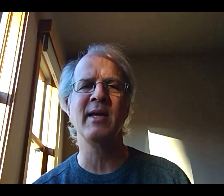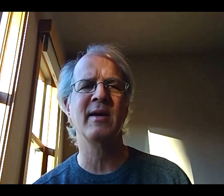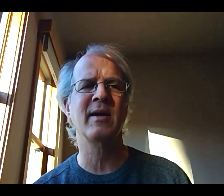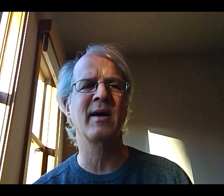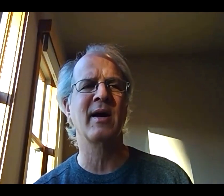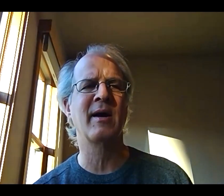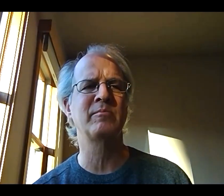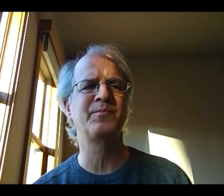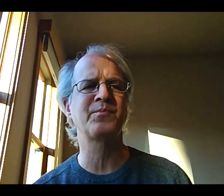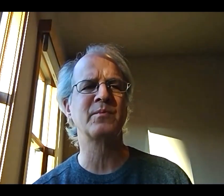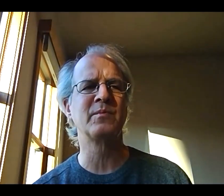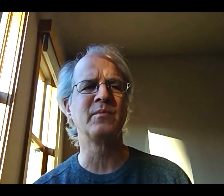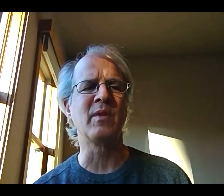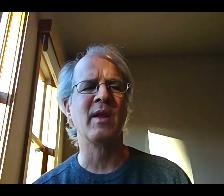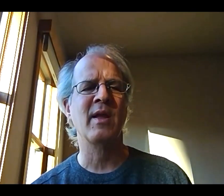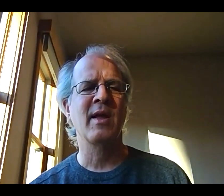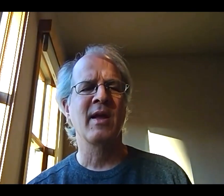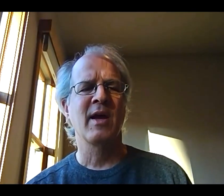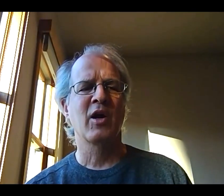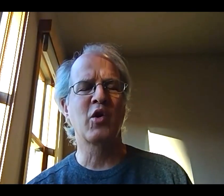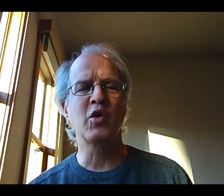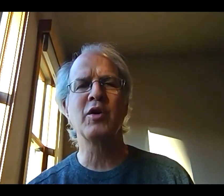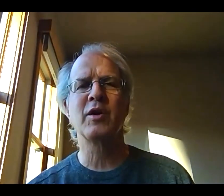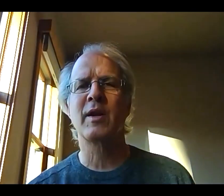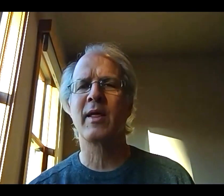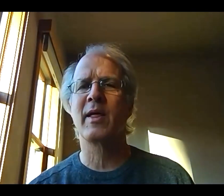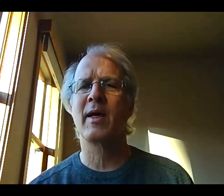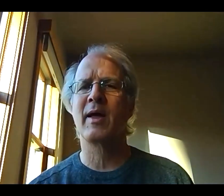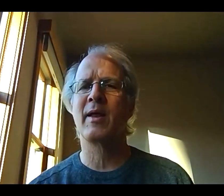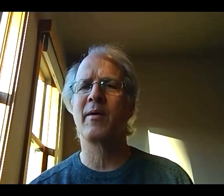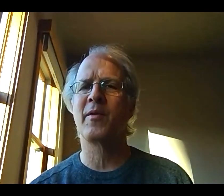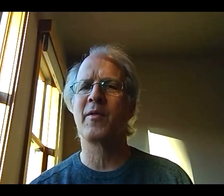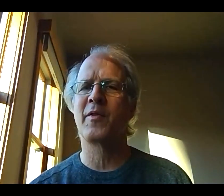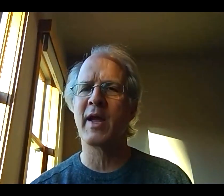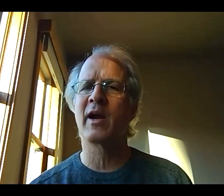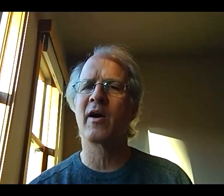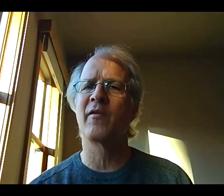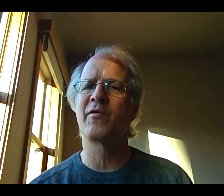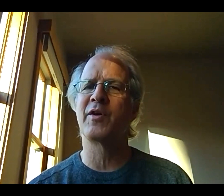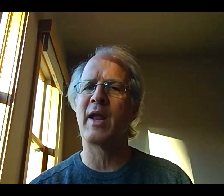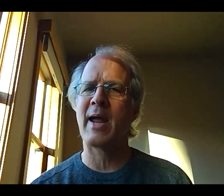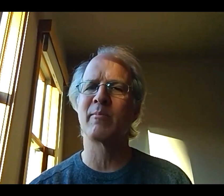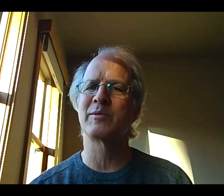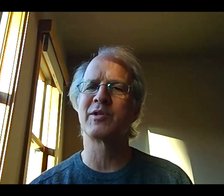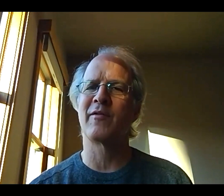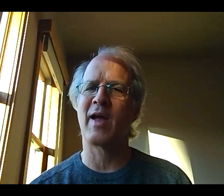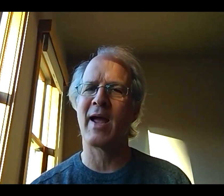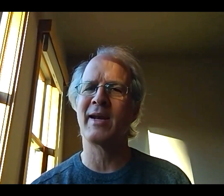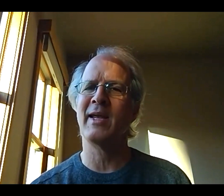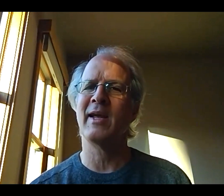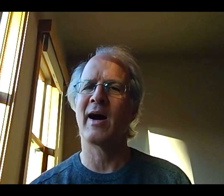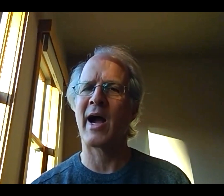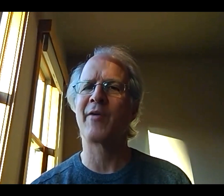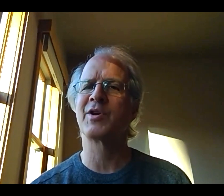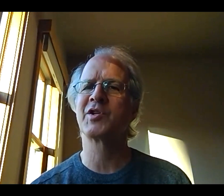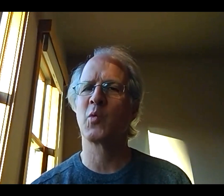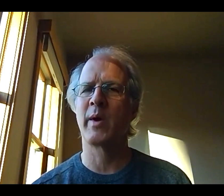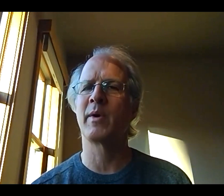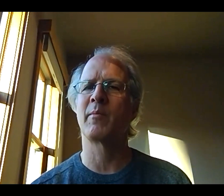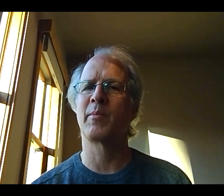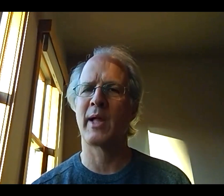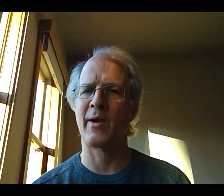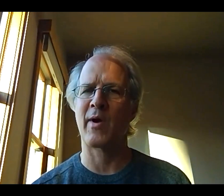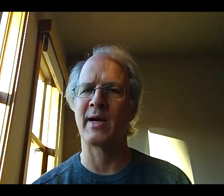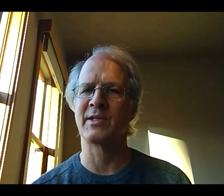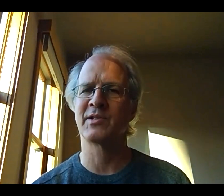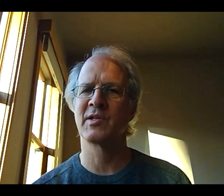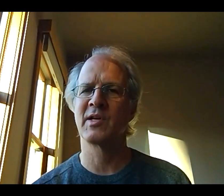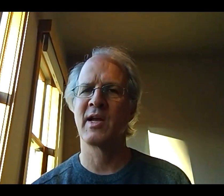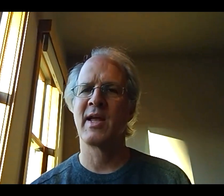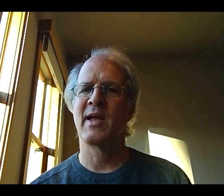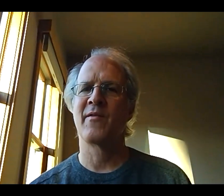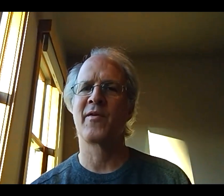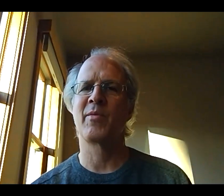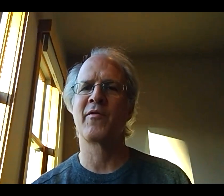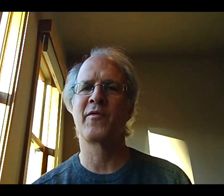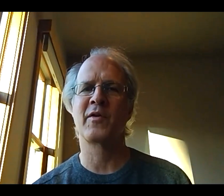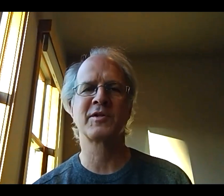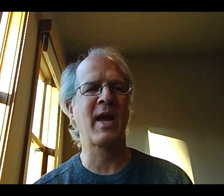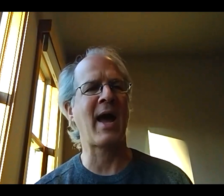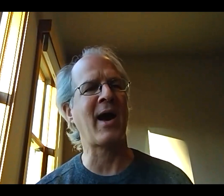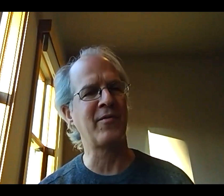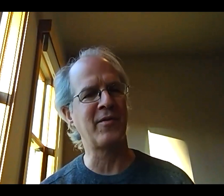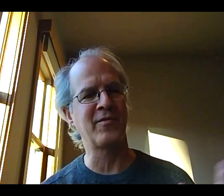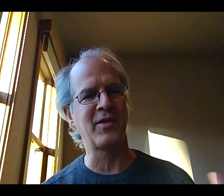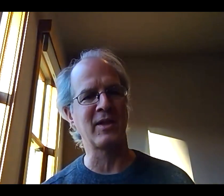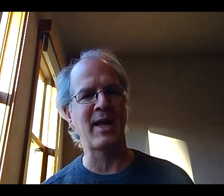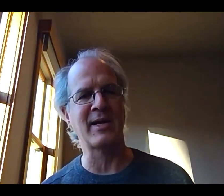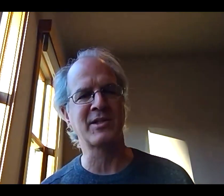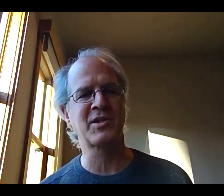couldn't think of the names of any Irish women playwrights from the first half of the last